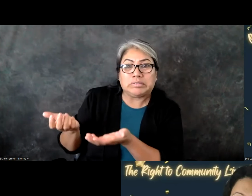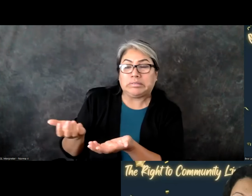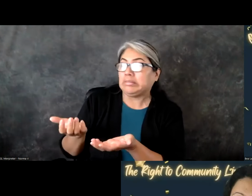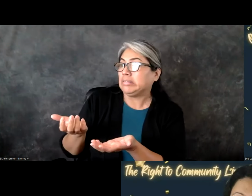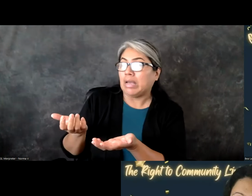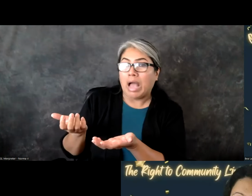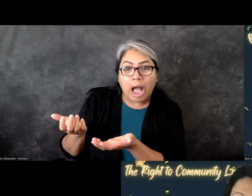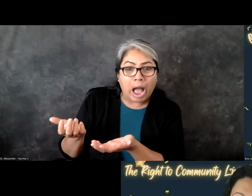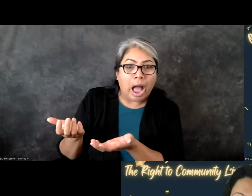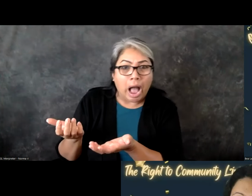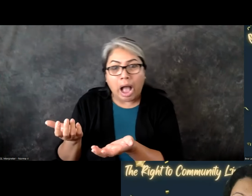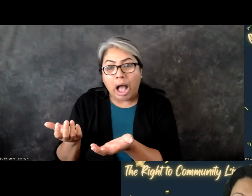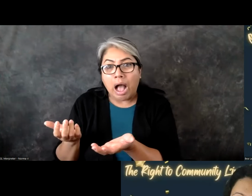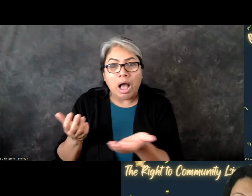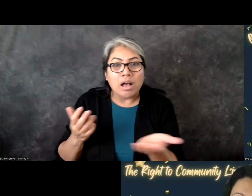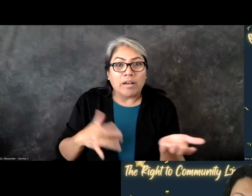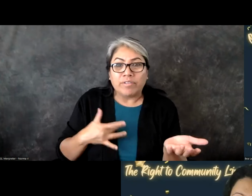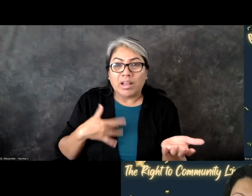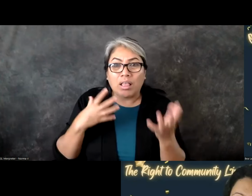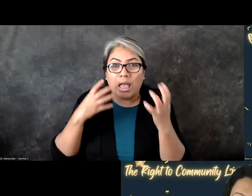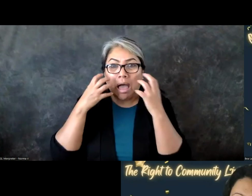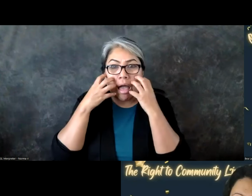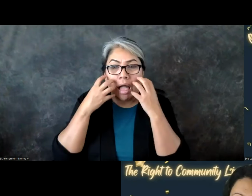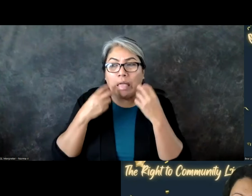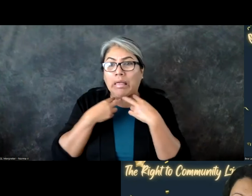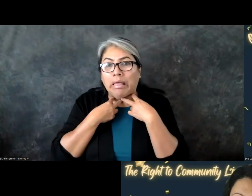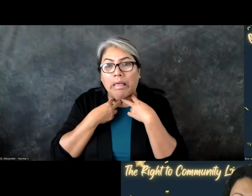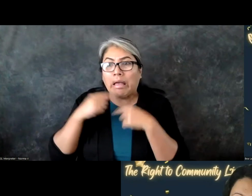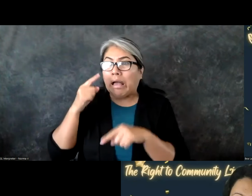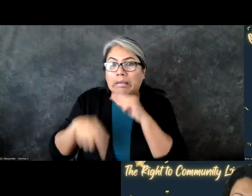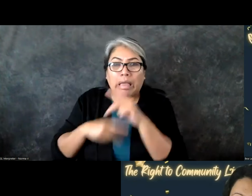get a lot of calls from people who say they are receiving an